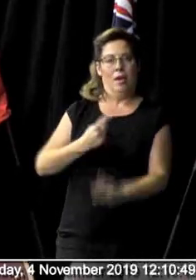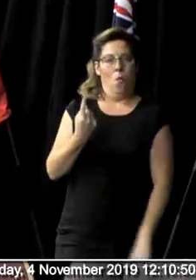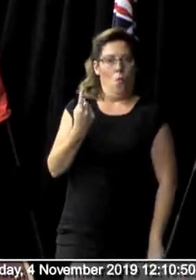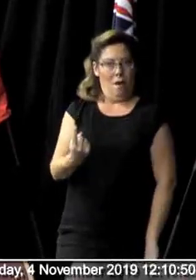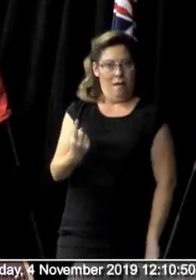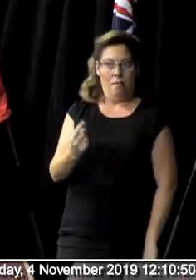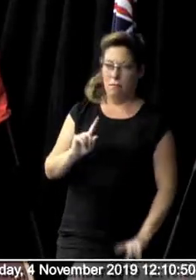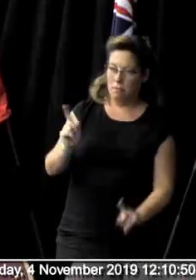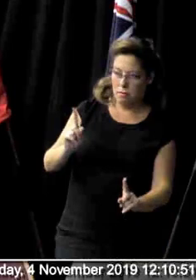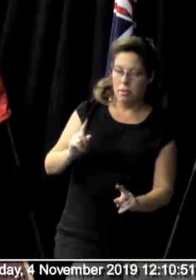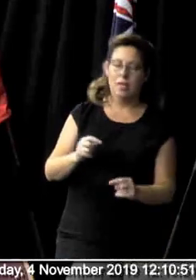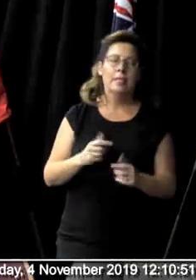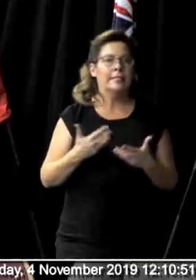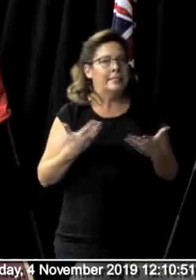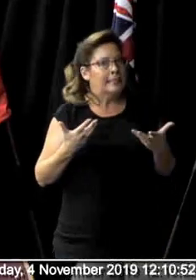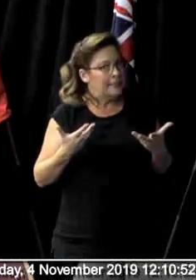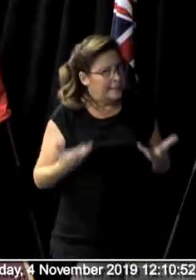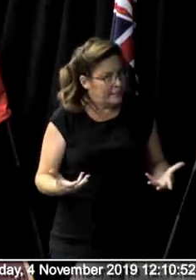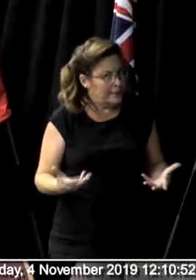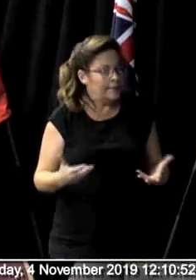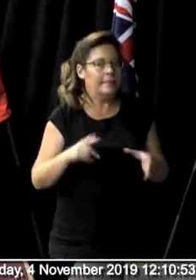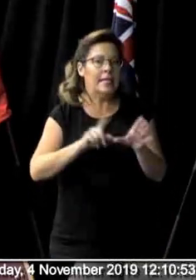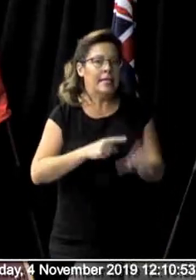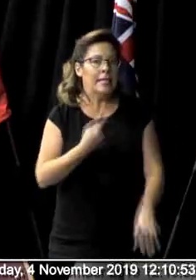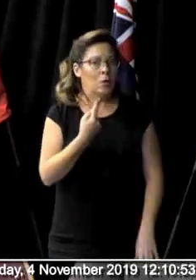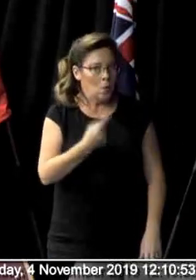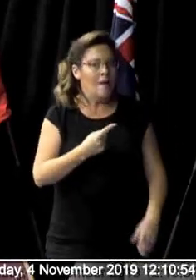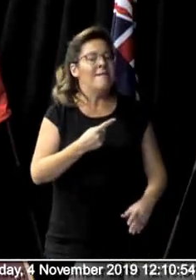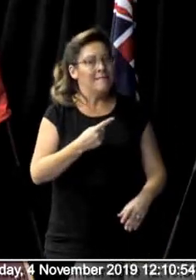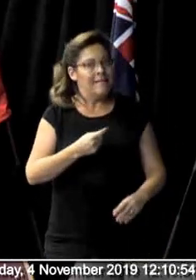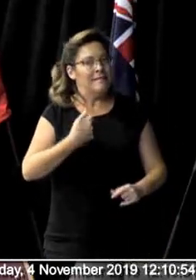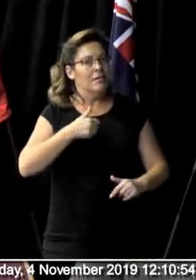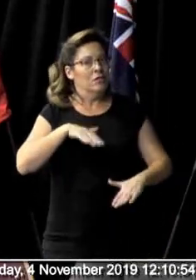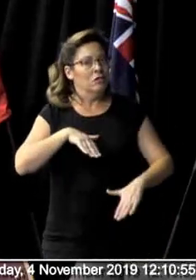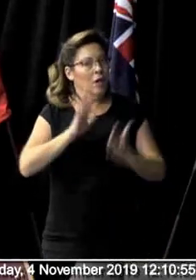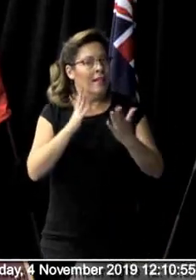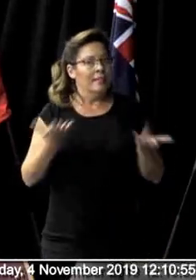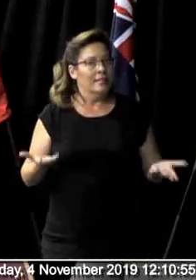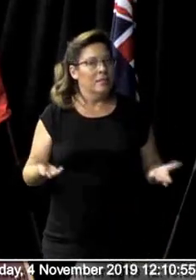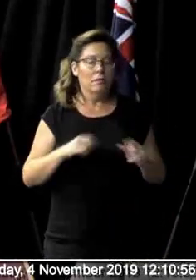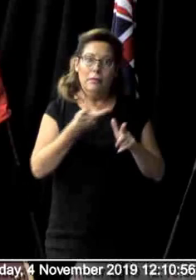and although the teacher and her classroom was quite good, this is when the teachers